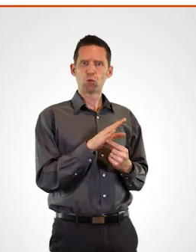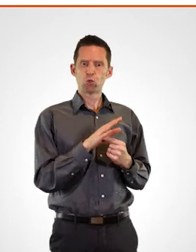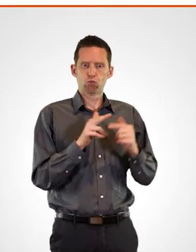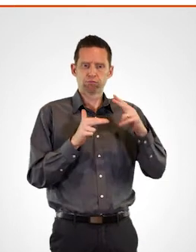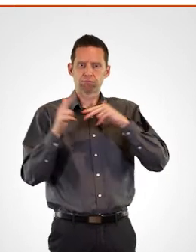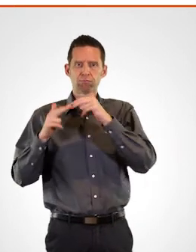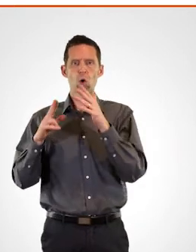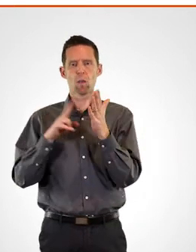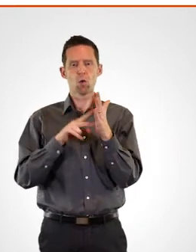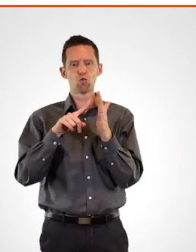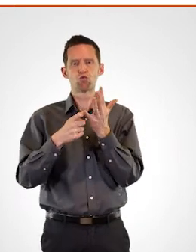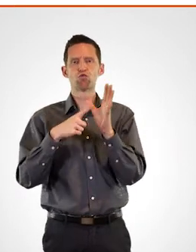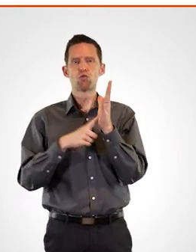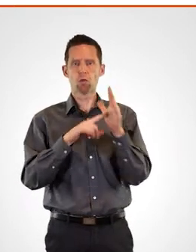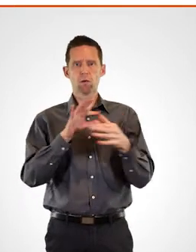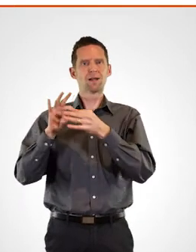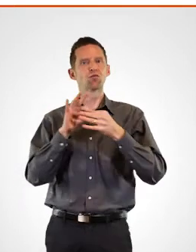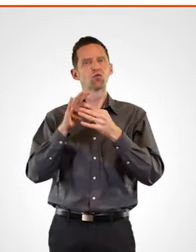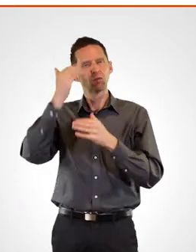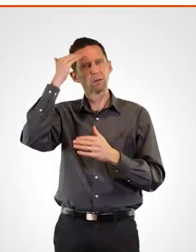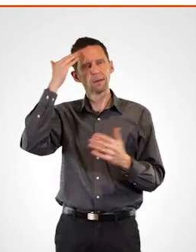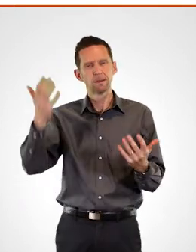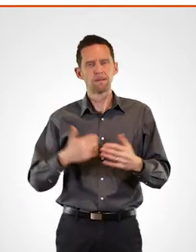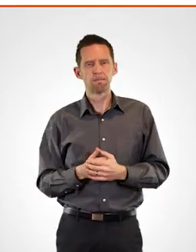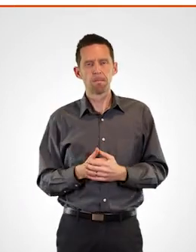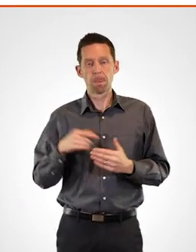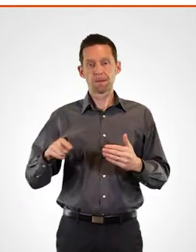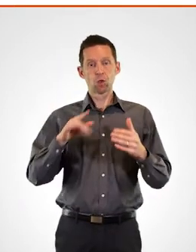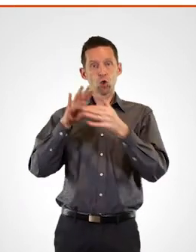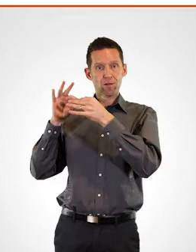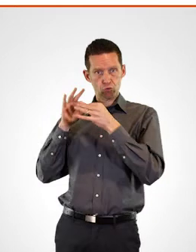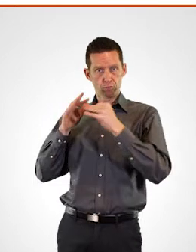for establishing these neural connections. So these connections that form